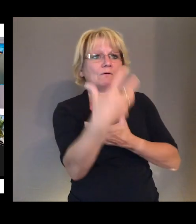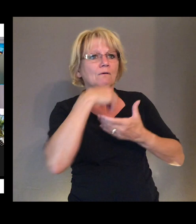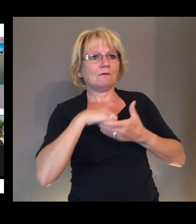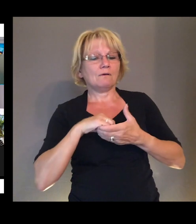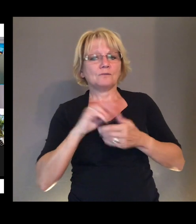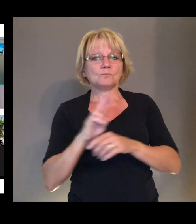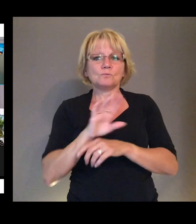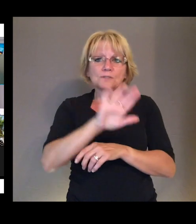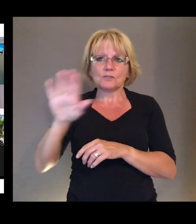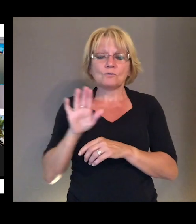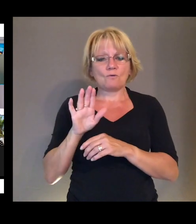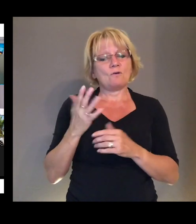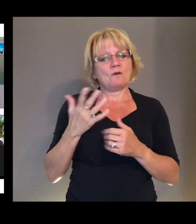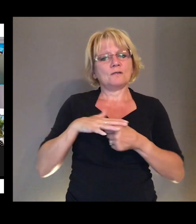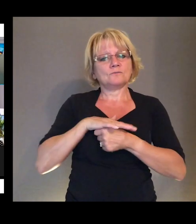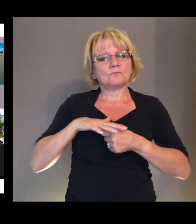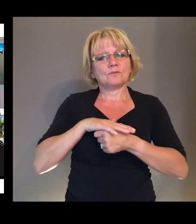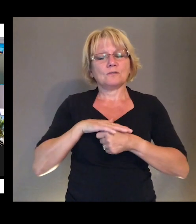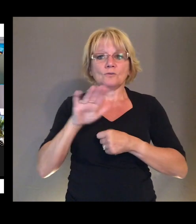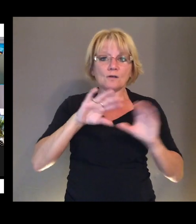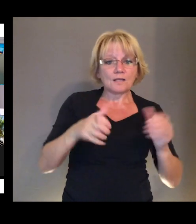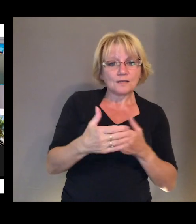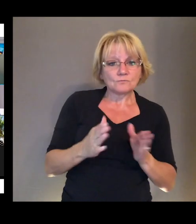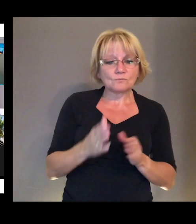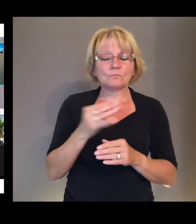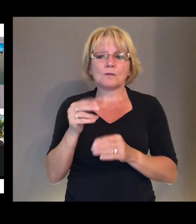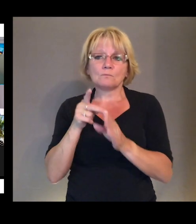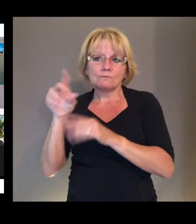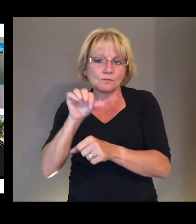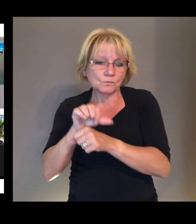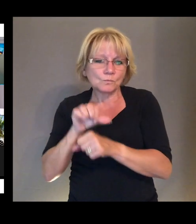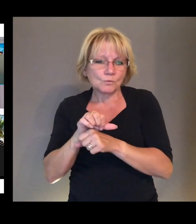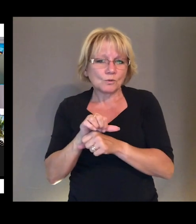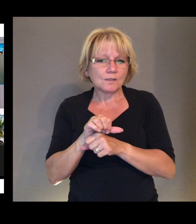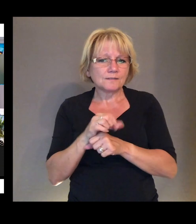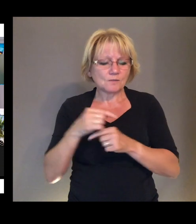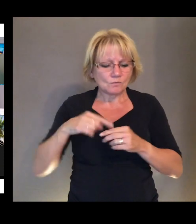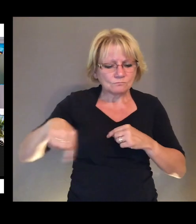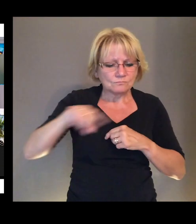may be able to use in your circle, not just in your classroom, but also in your areas of work professionally,